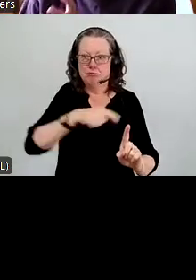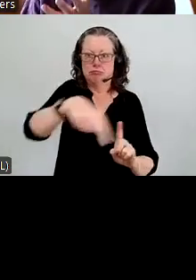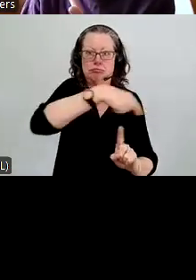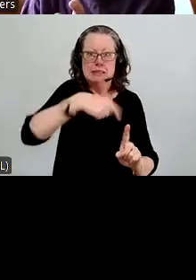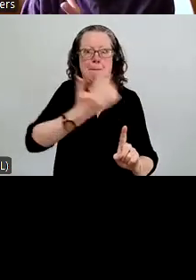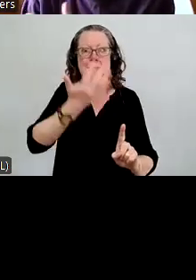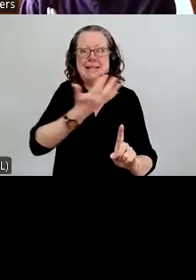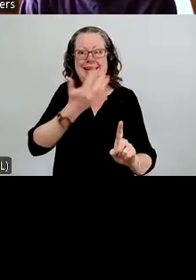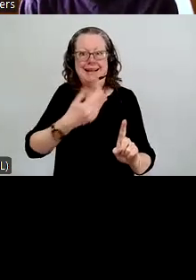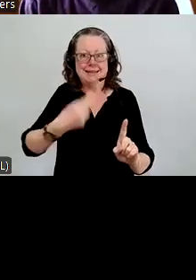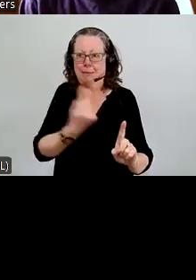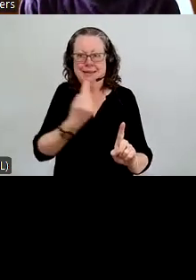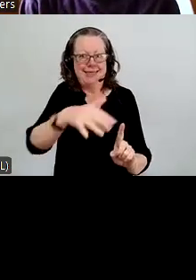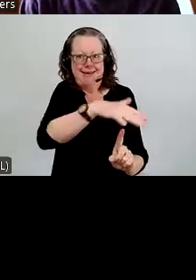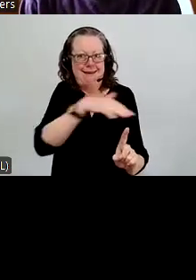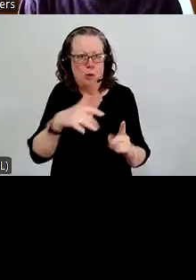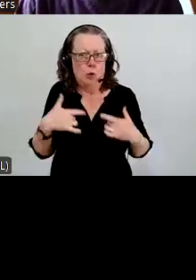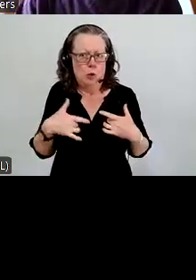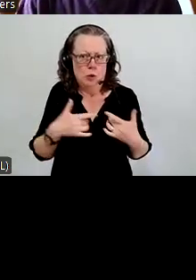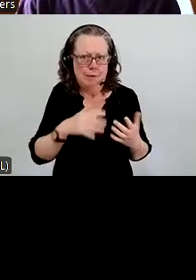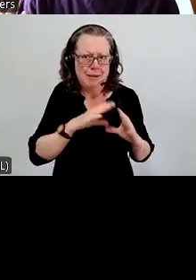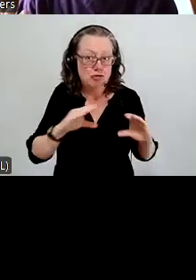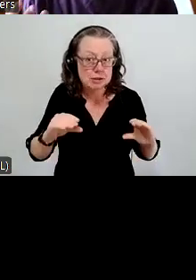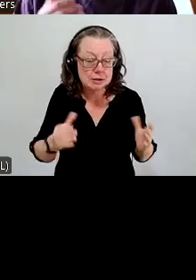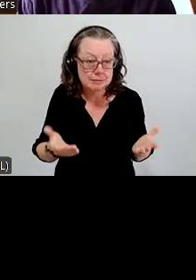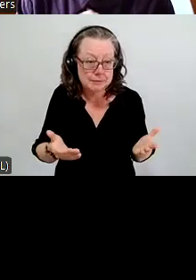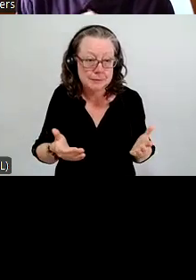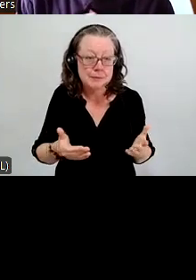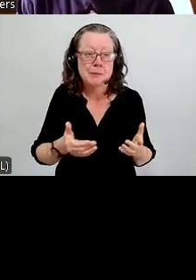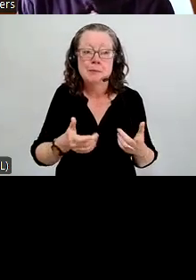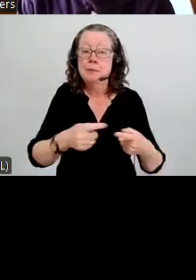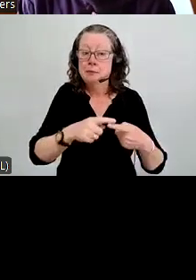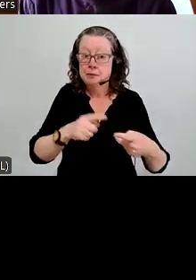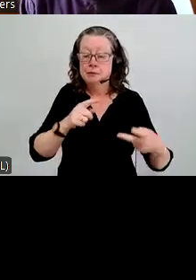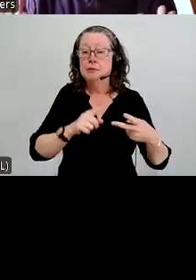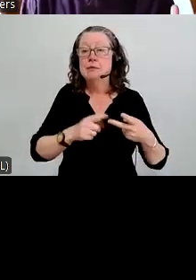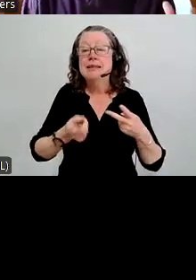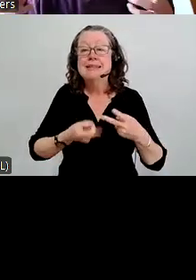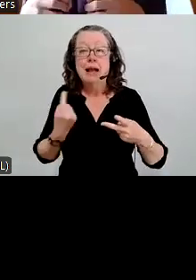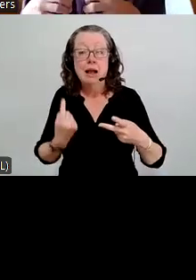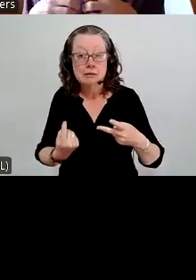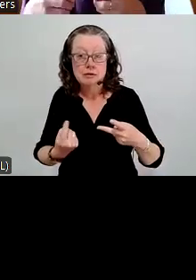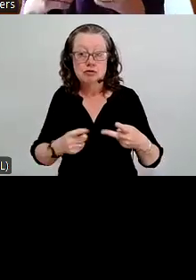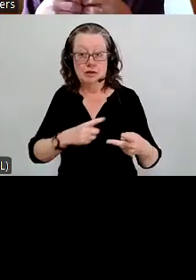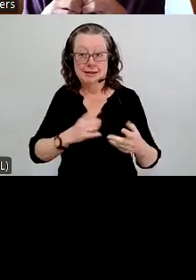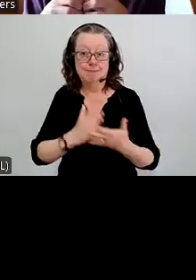That's why you're seeing it because you're on the same network. The second one is physical proximity. Because you are in the same place,